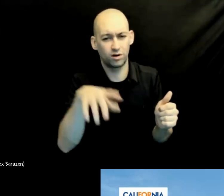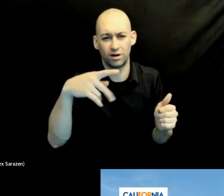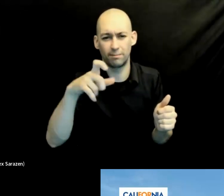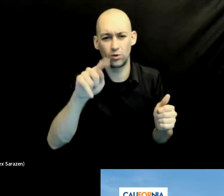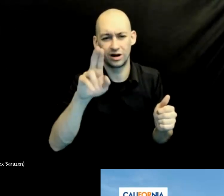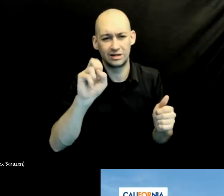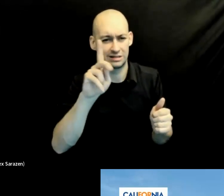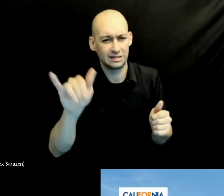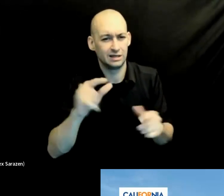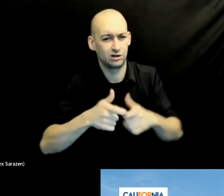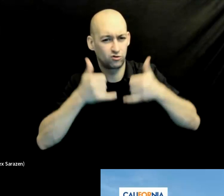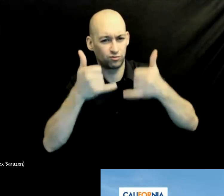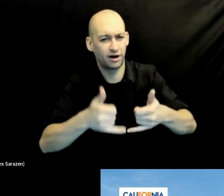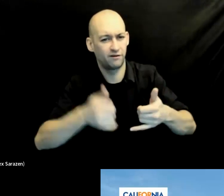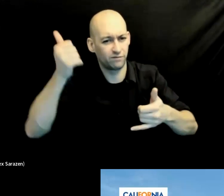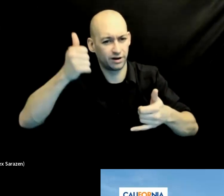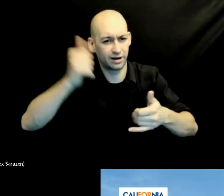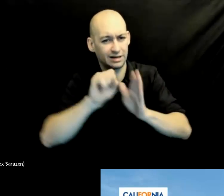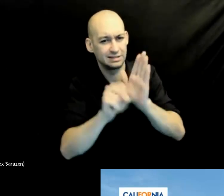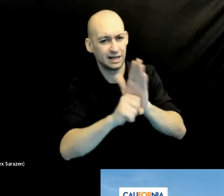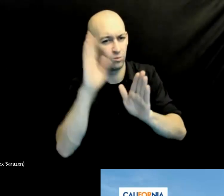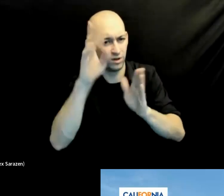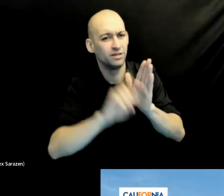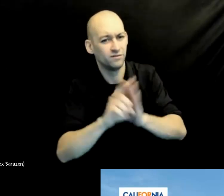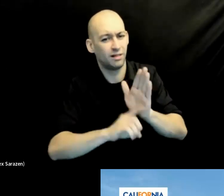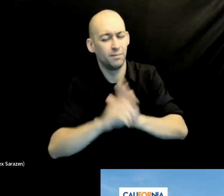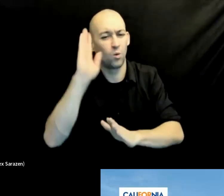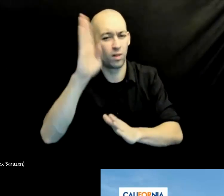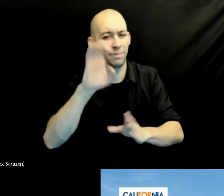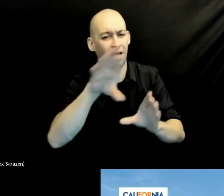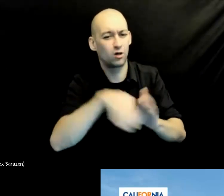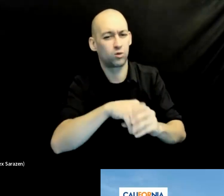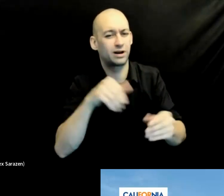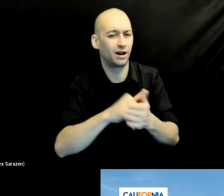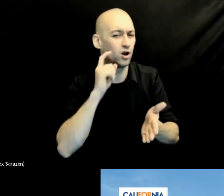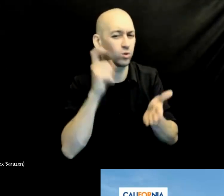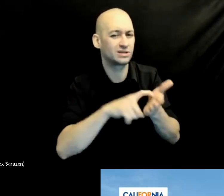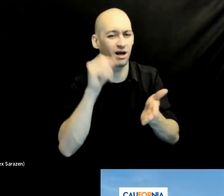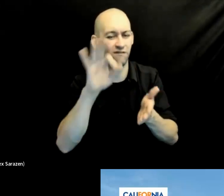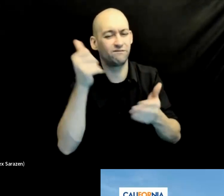the State will develop will be included in the Notice of Funding Opportunity that comes out for